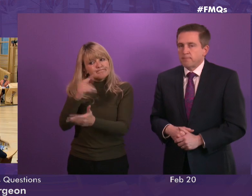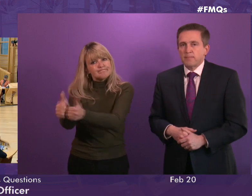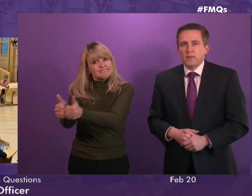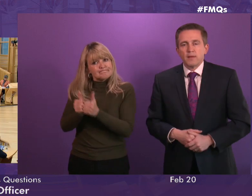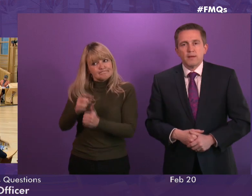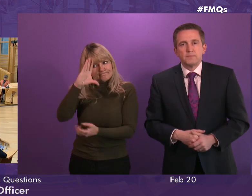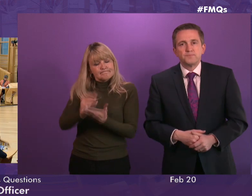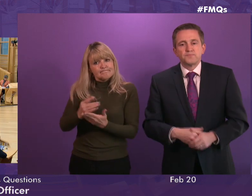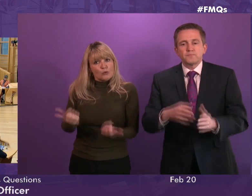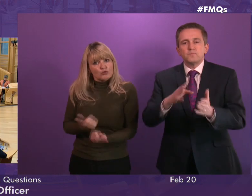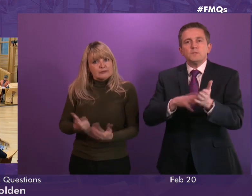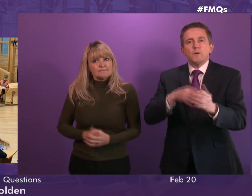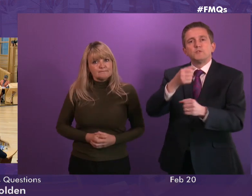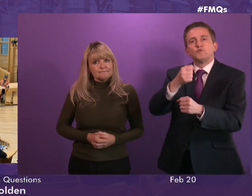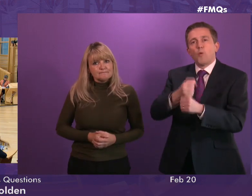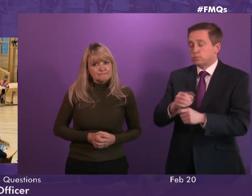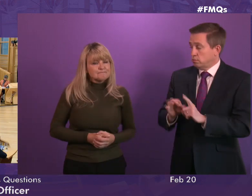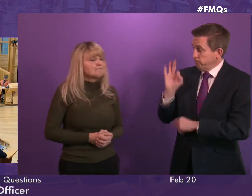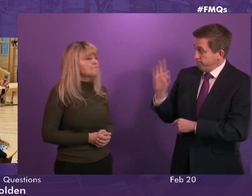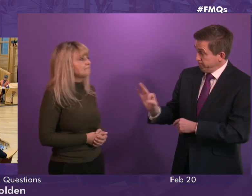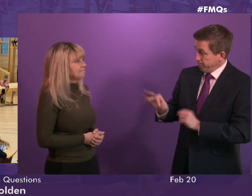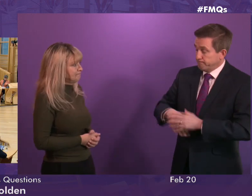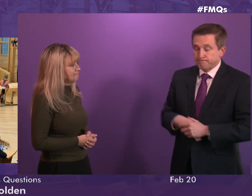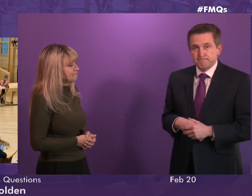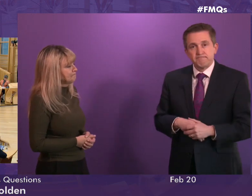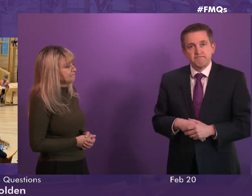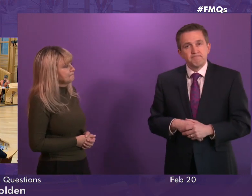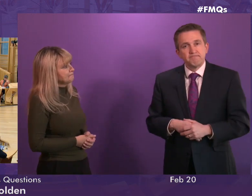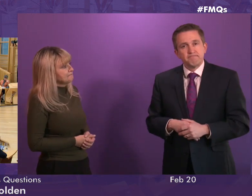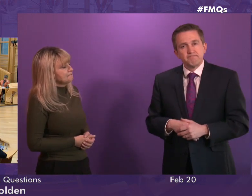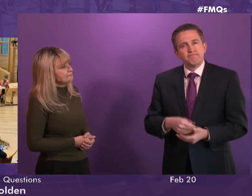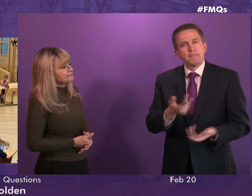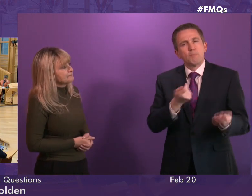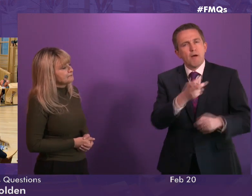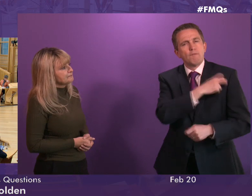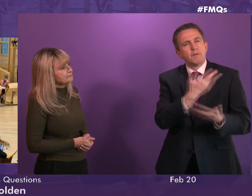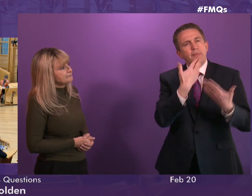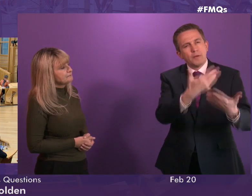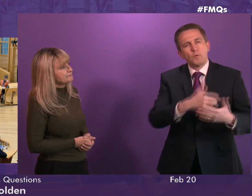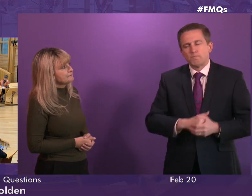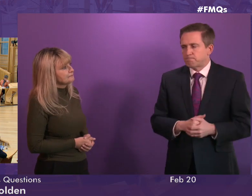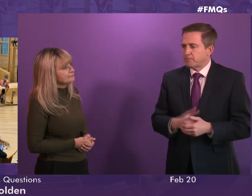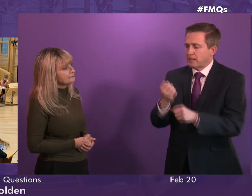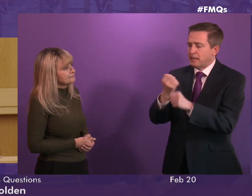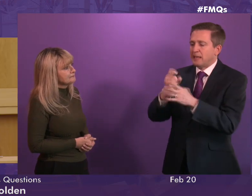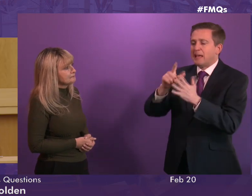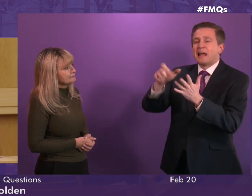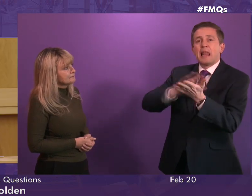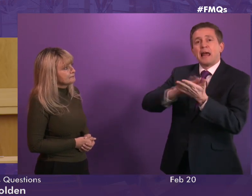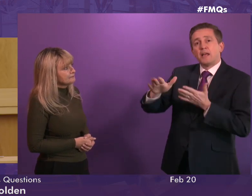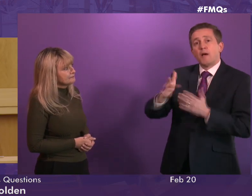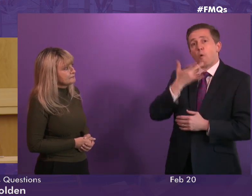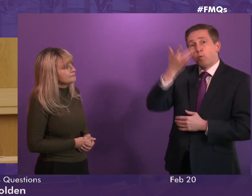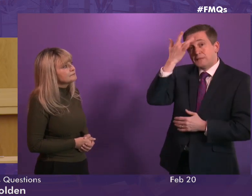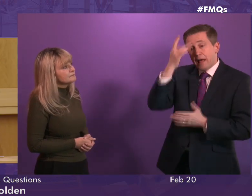Maurice Golden (West Scotland) (Con): The Gleddoch hotel in Renfrewshire has a slow